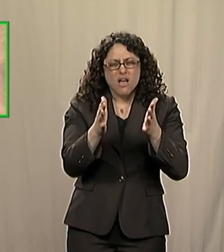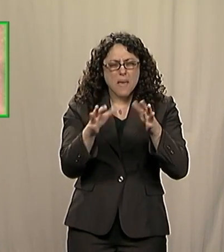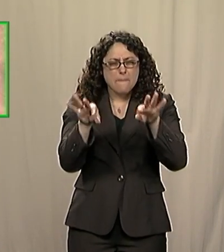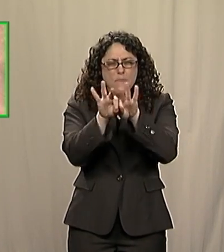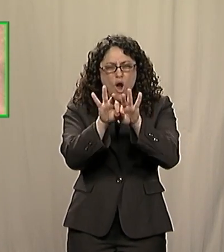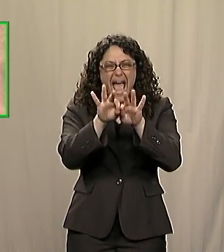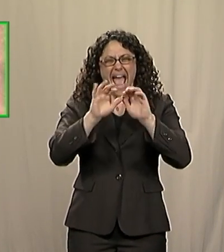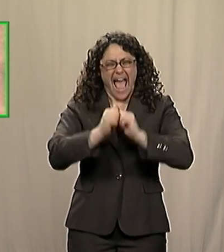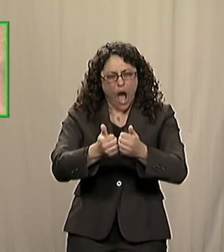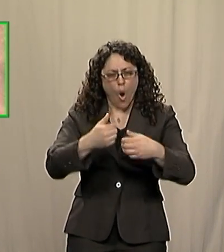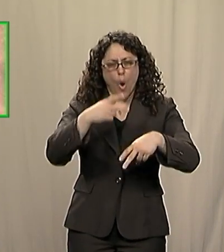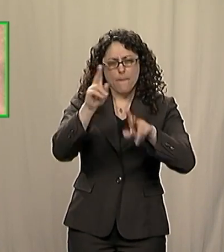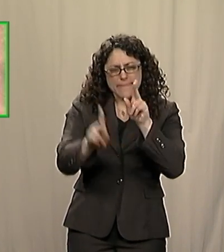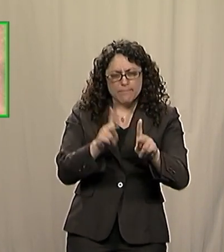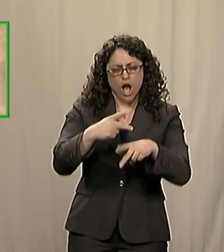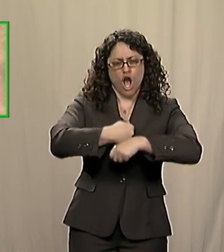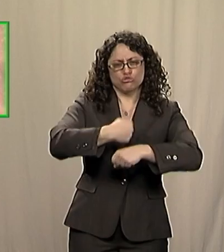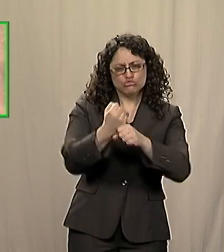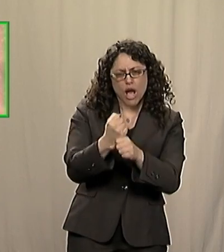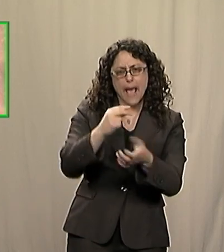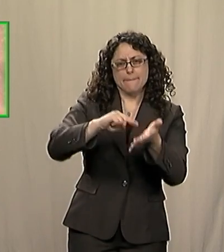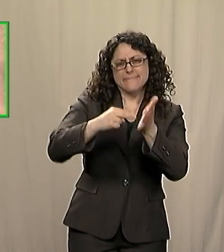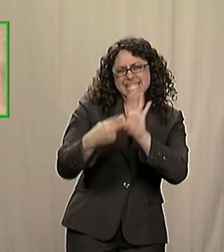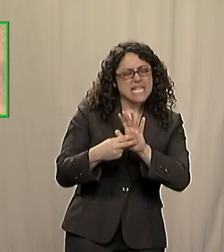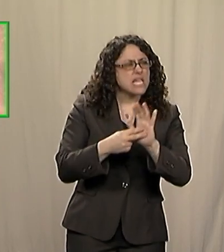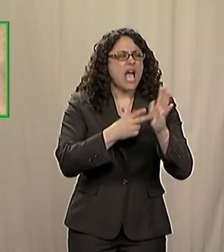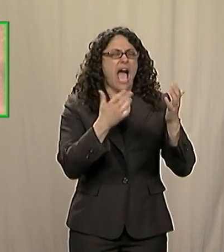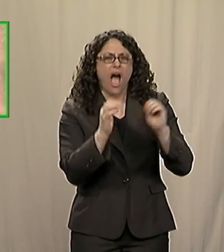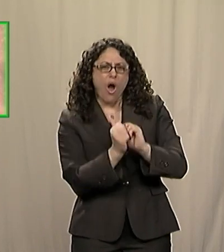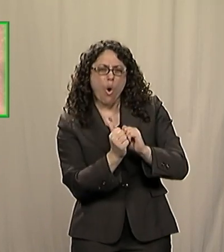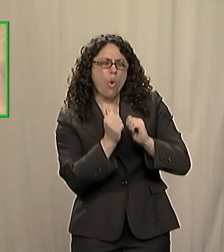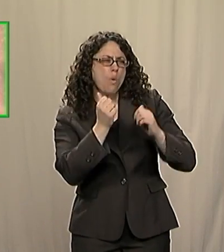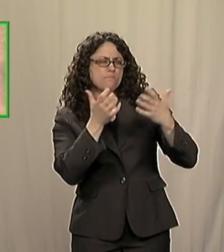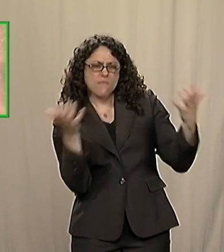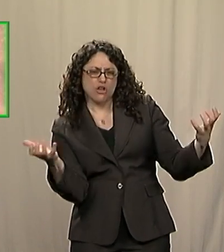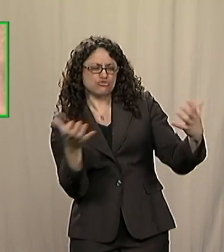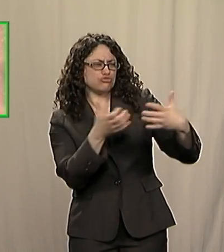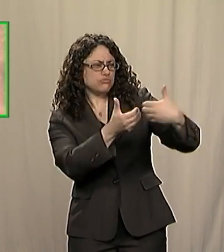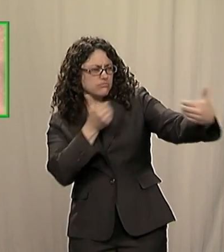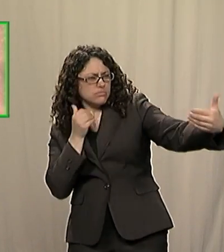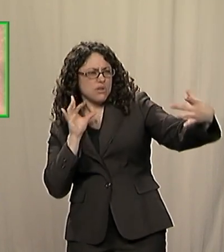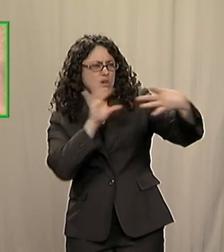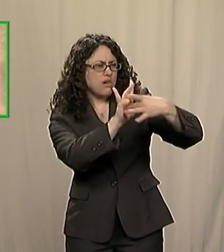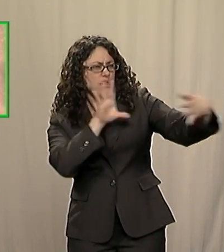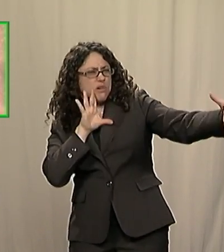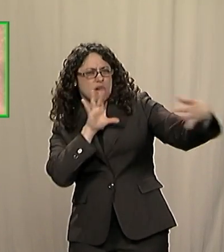and also construct where they want to be in terms of distance from each other socially and psychologically.